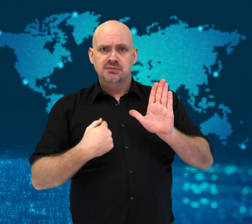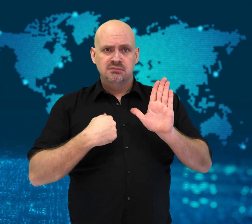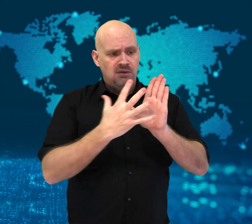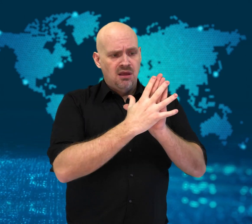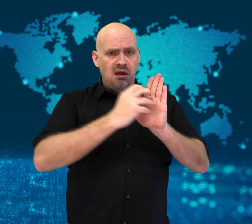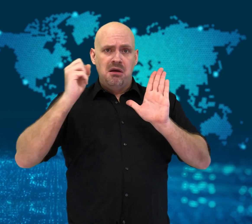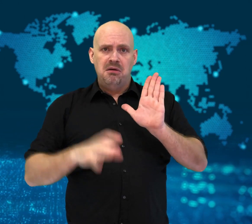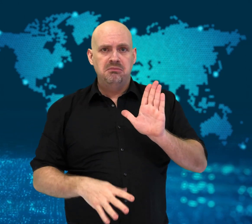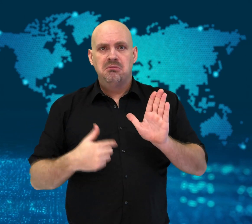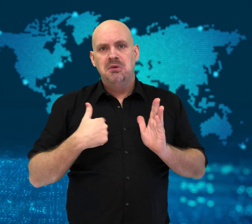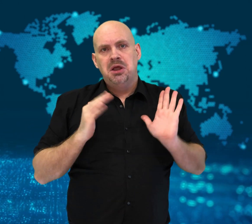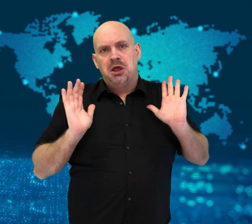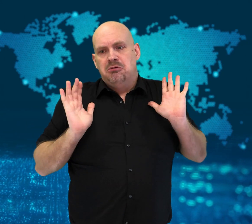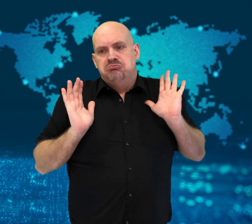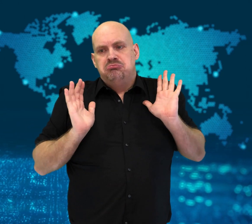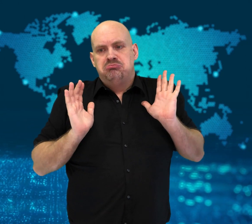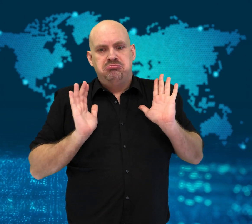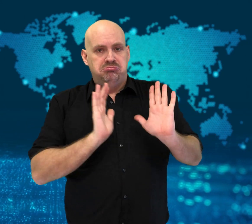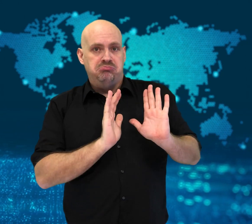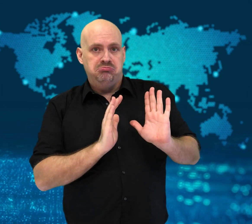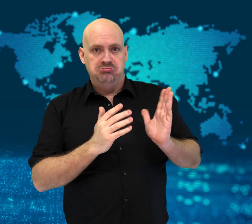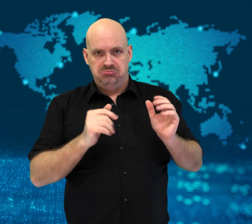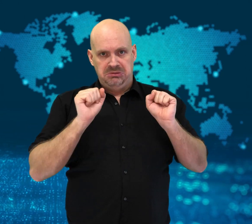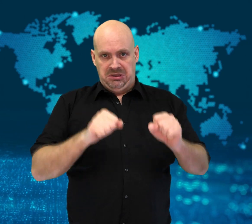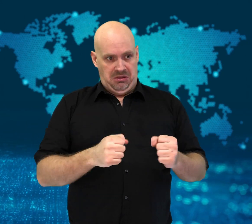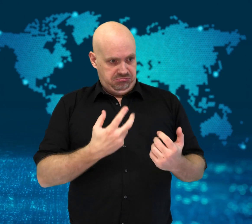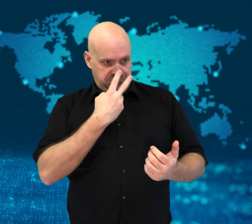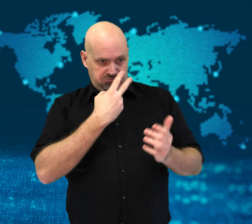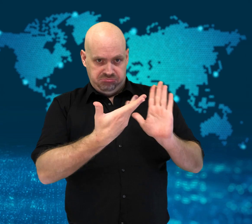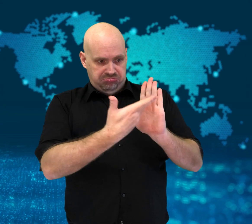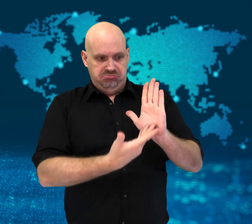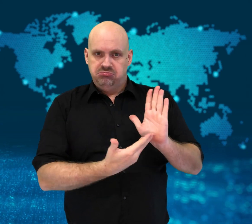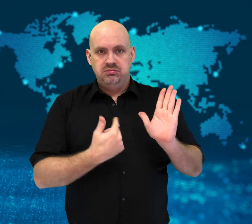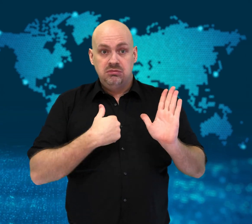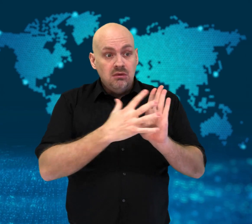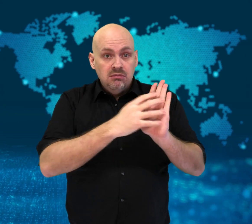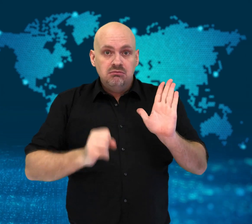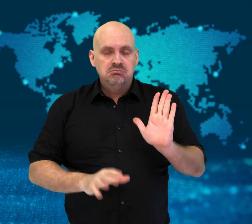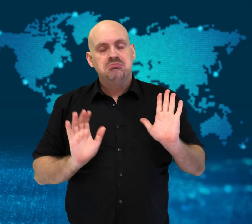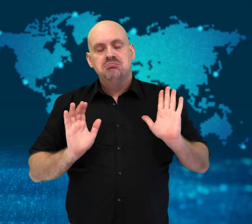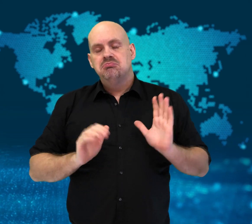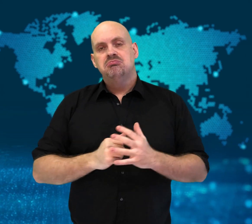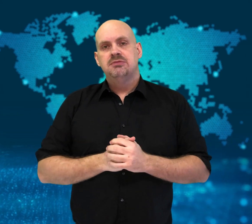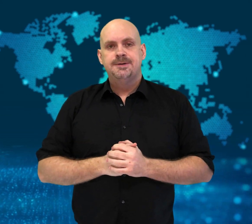which can be found easily in Marketplace searches.